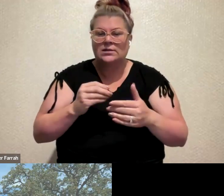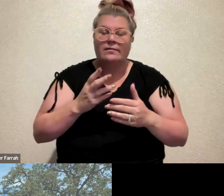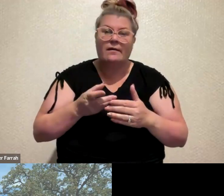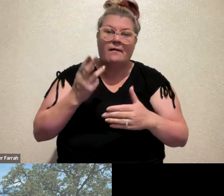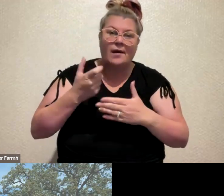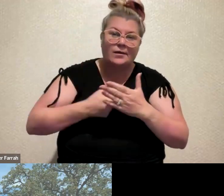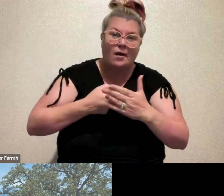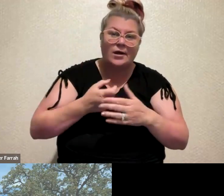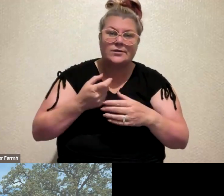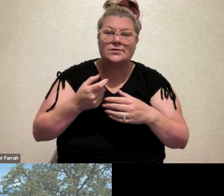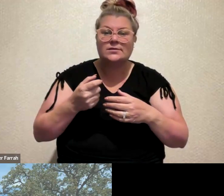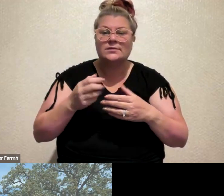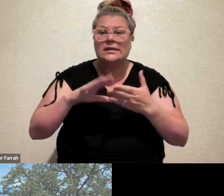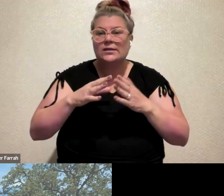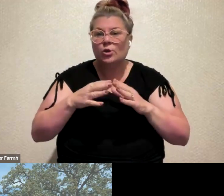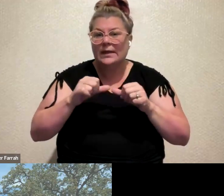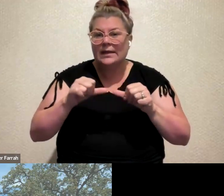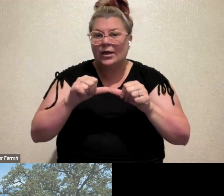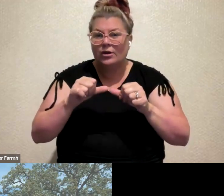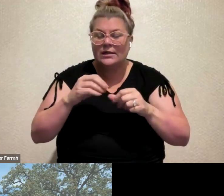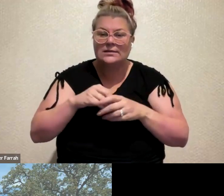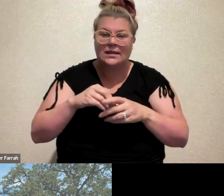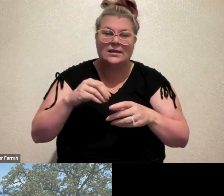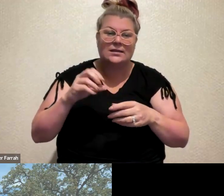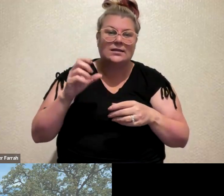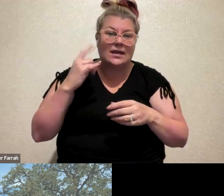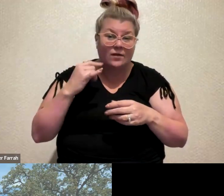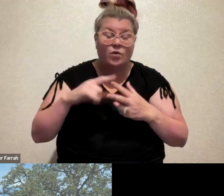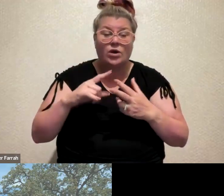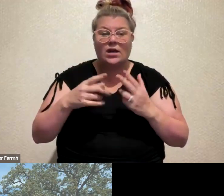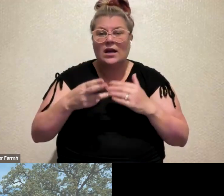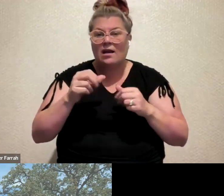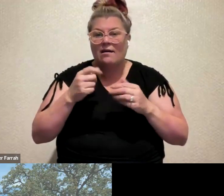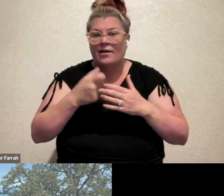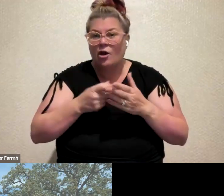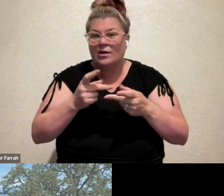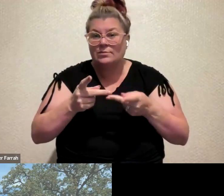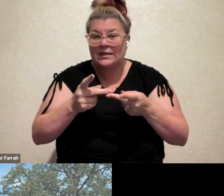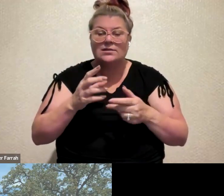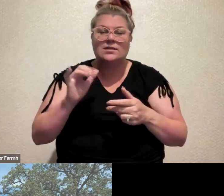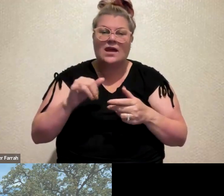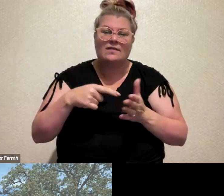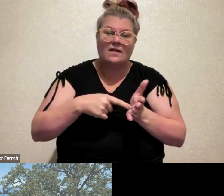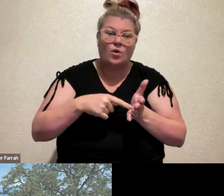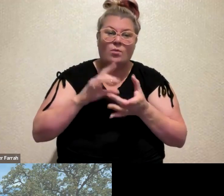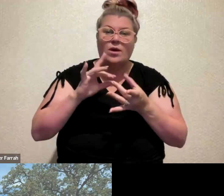areas in California that for certain programs like the Affordable Connectivity Program,